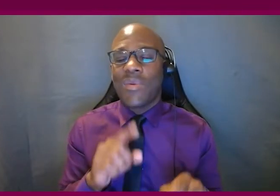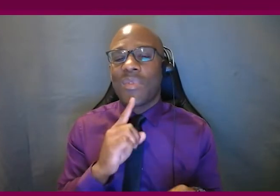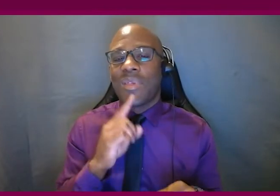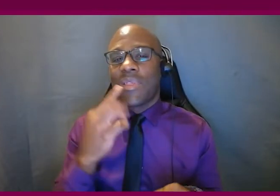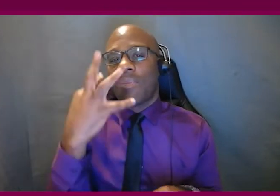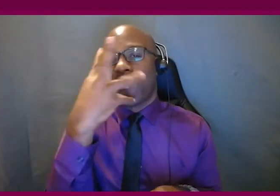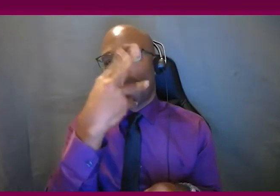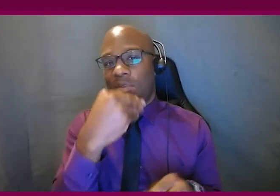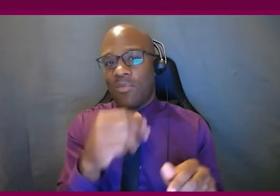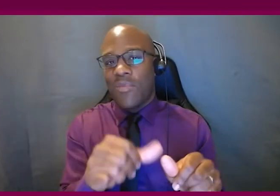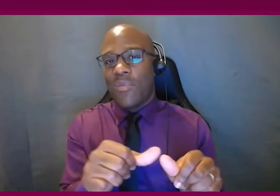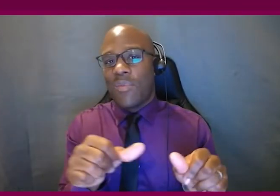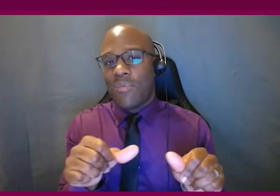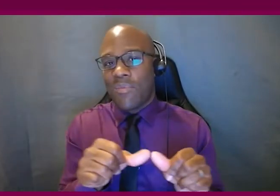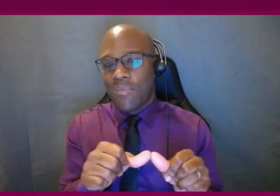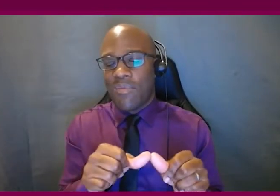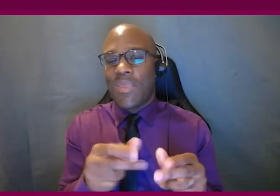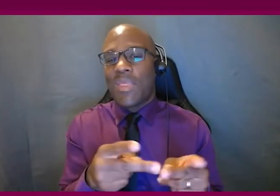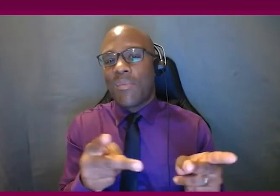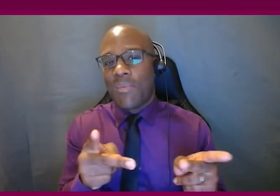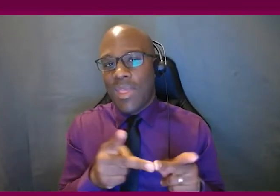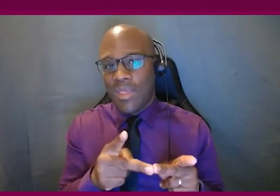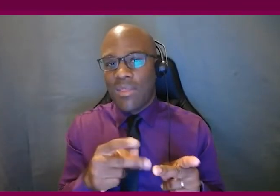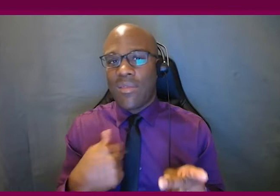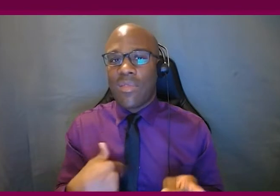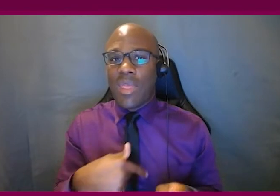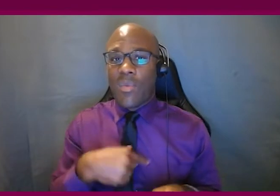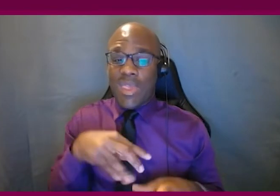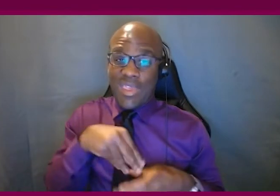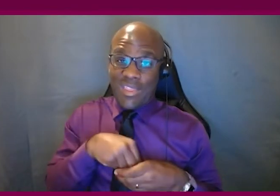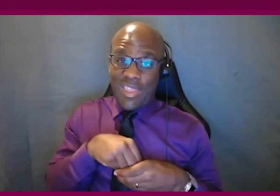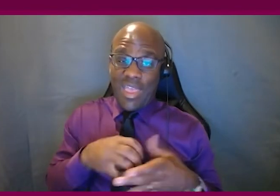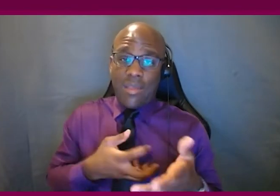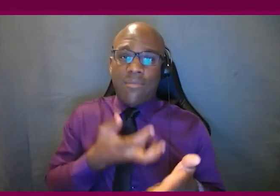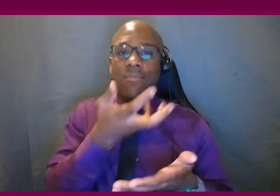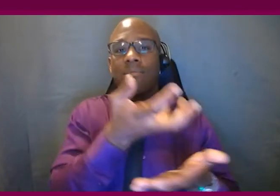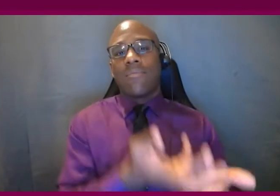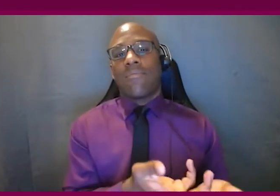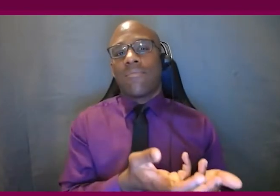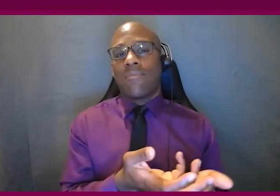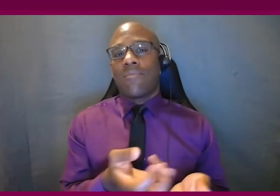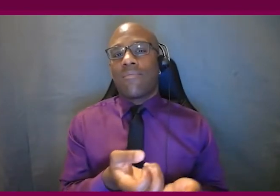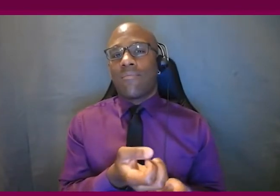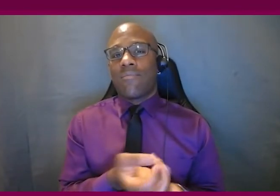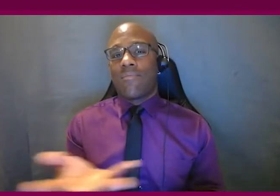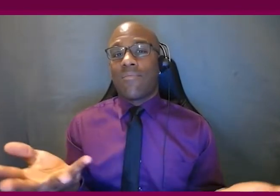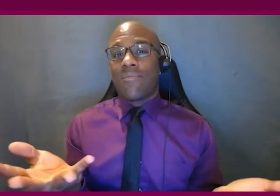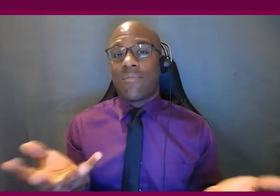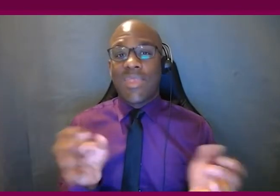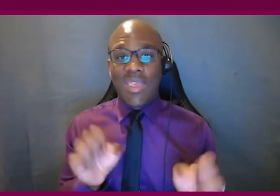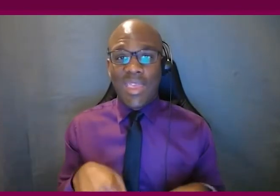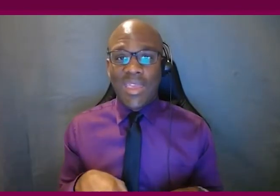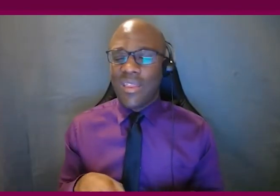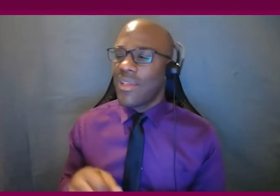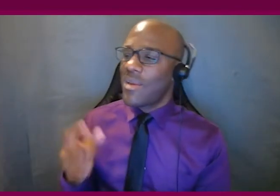And I think art allows us to see that the disability community is such a rich tapestry of different lived experiences.